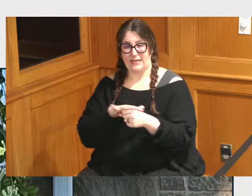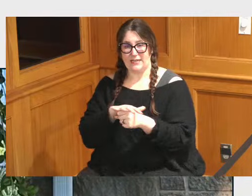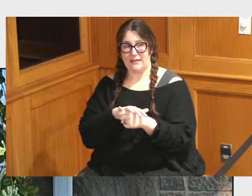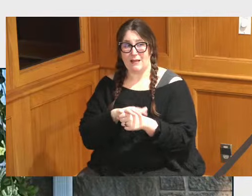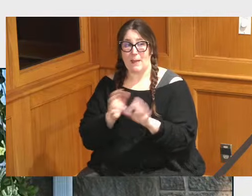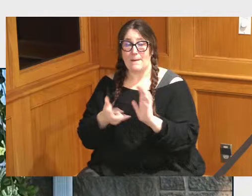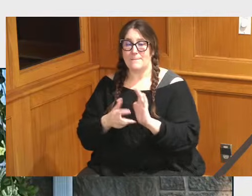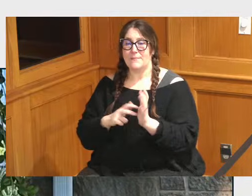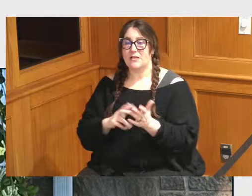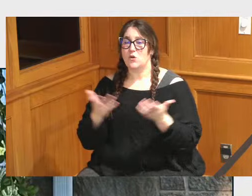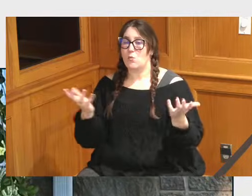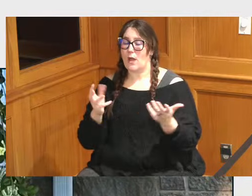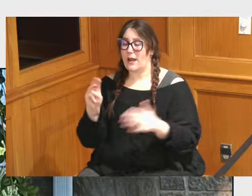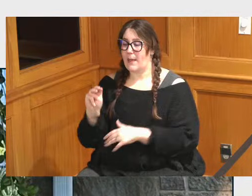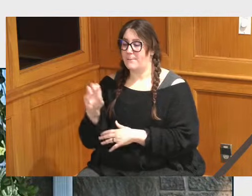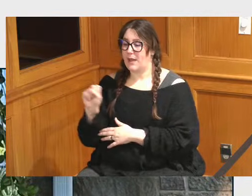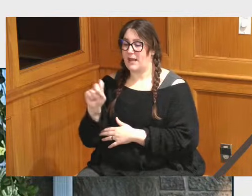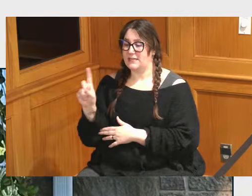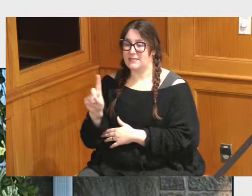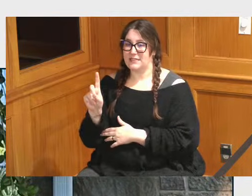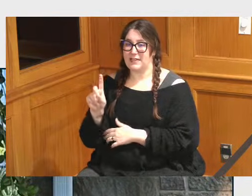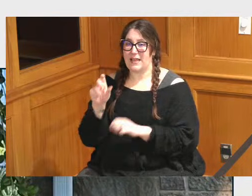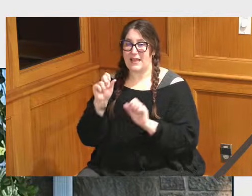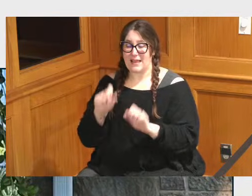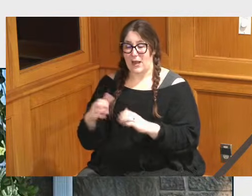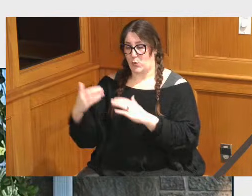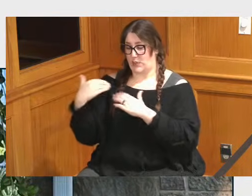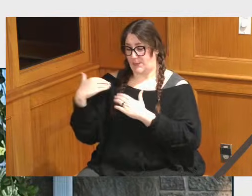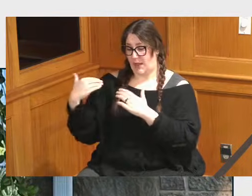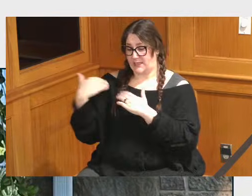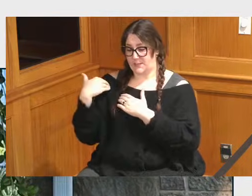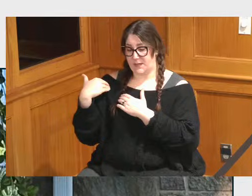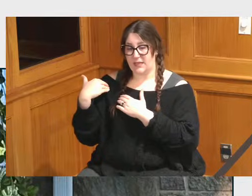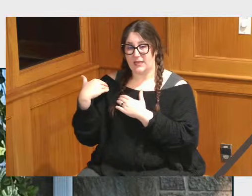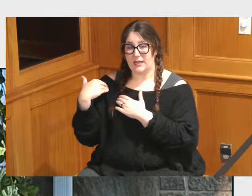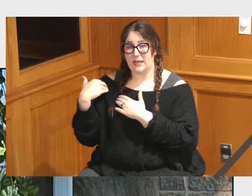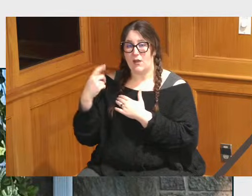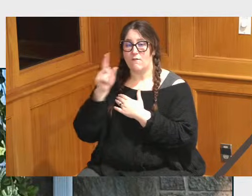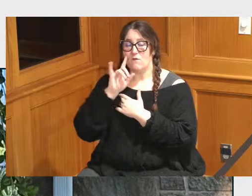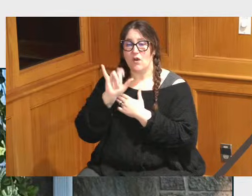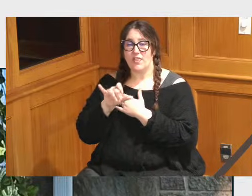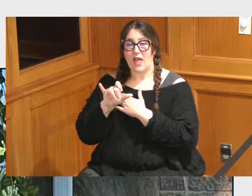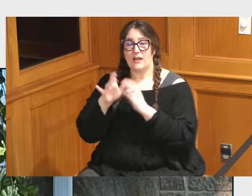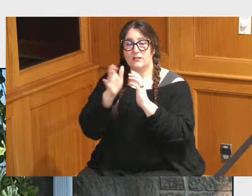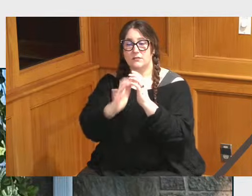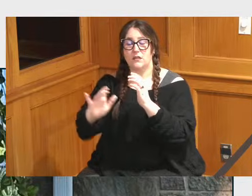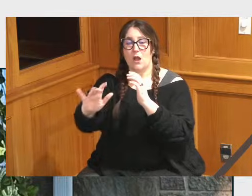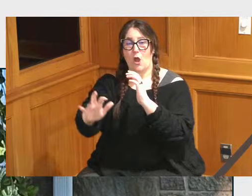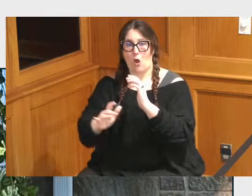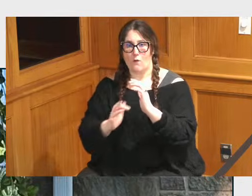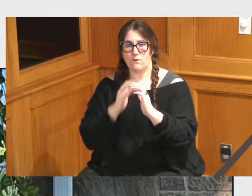MSD to responsibly permit development upstream of a sanitary sewer overflow while MSD works